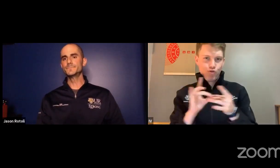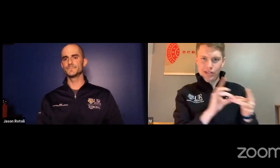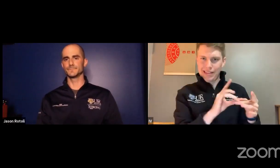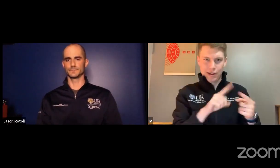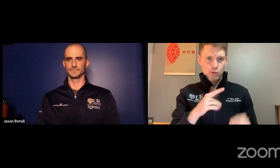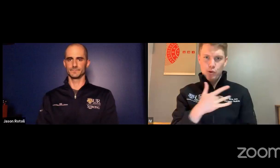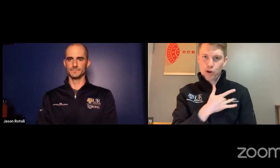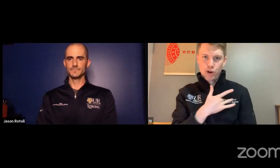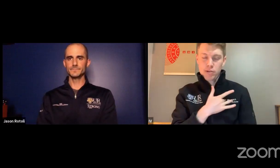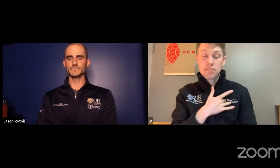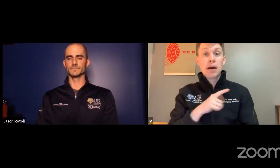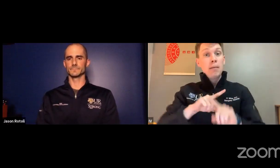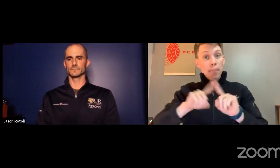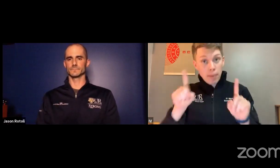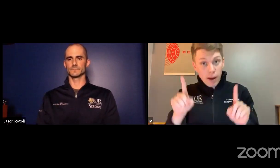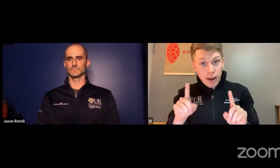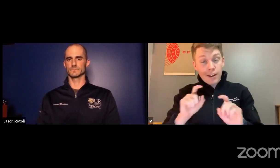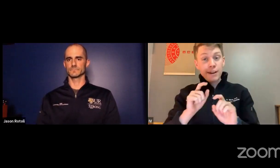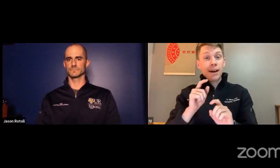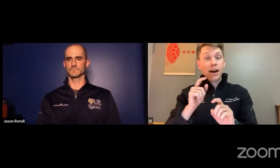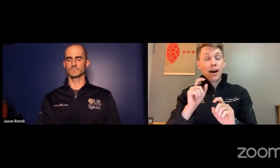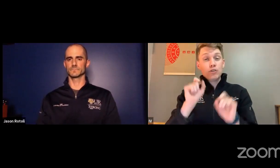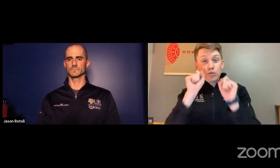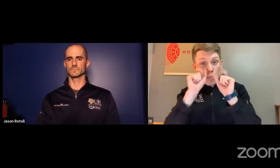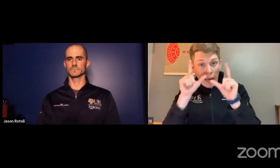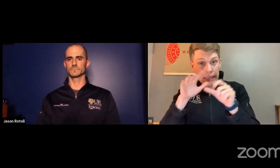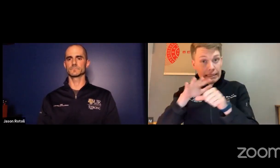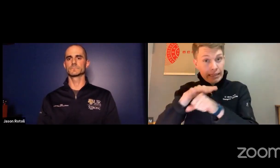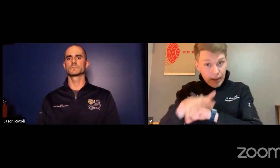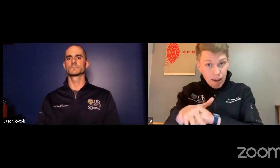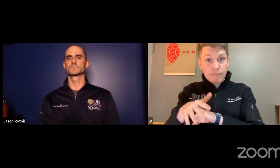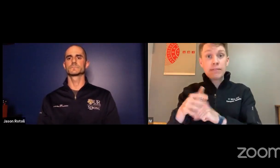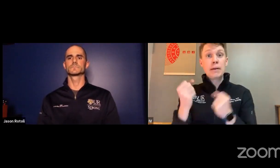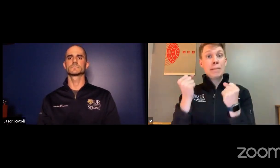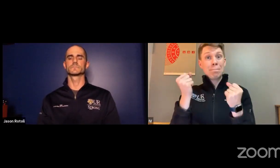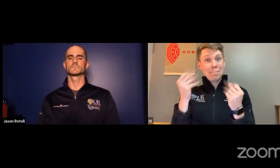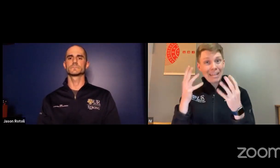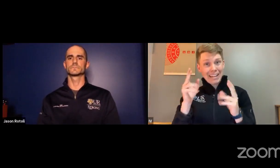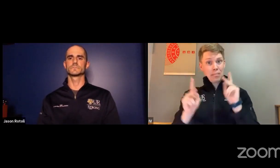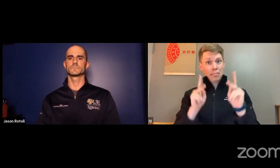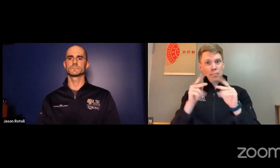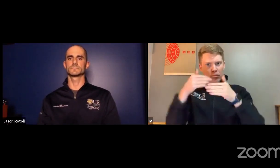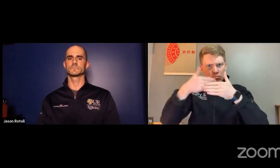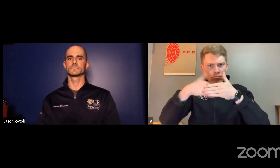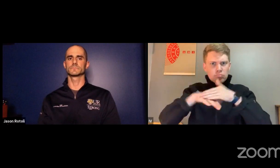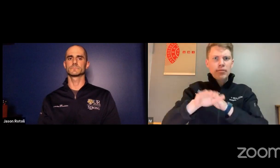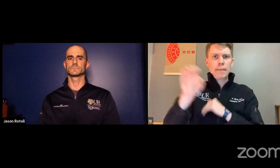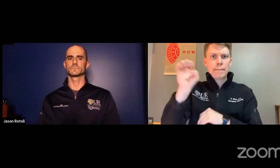throat. So for example if you drink too much coffee or eat something